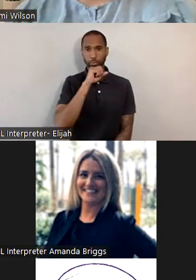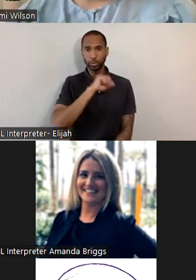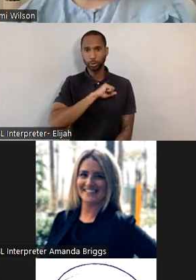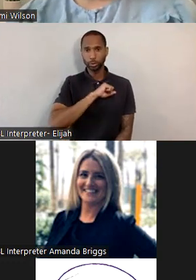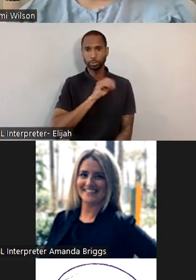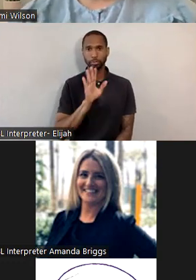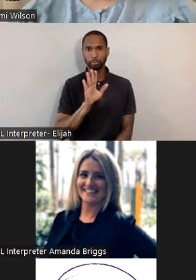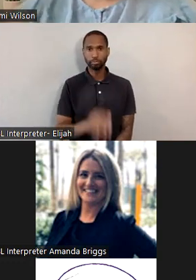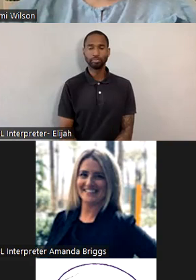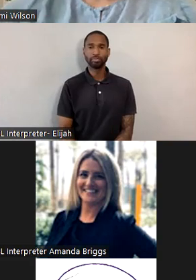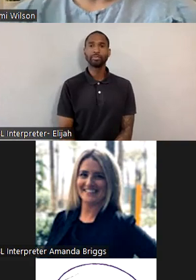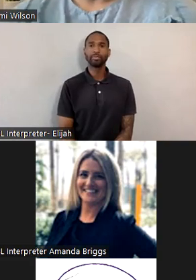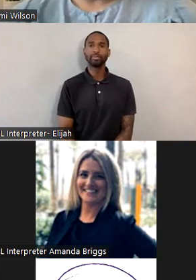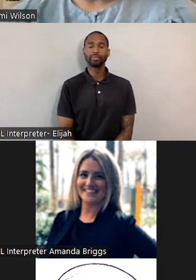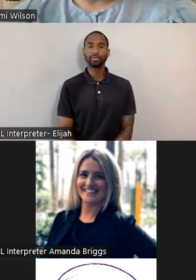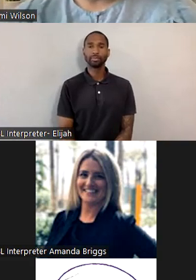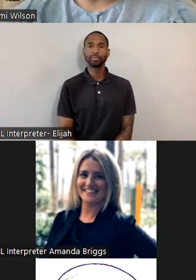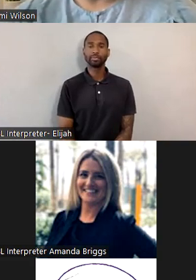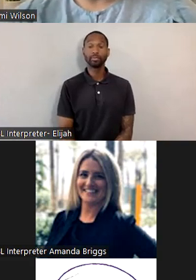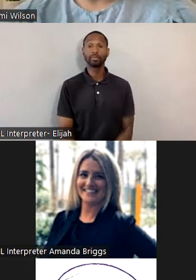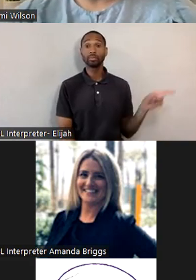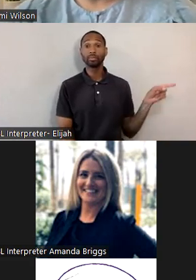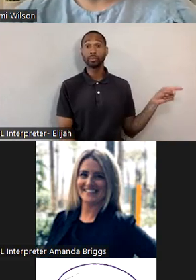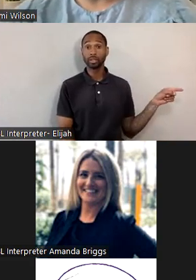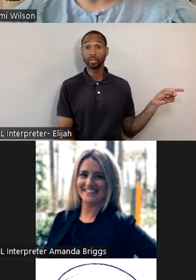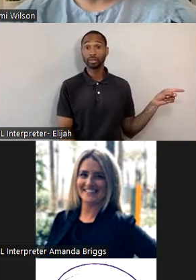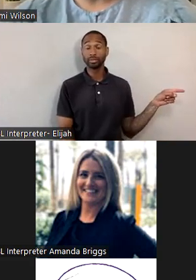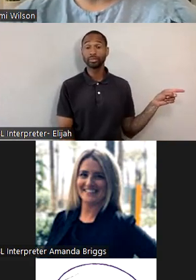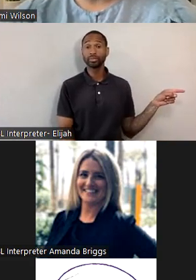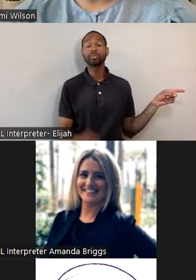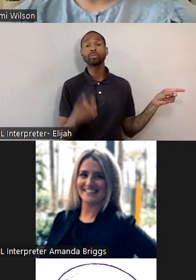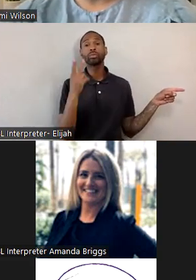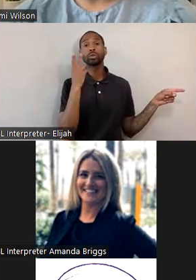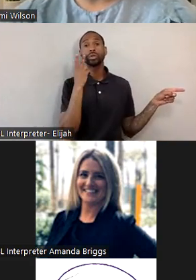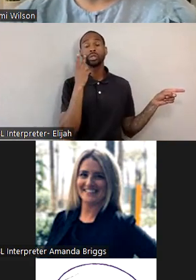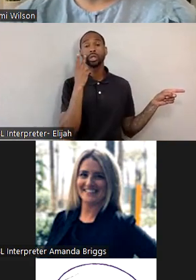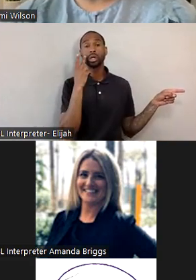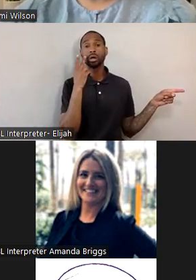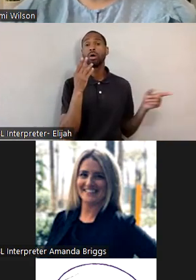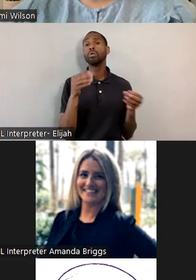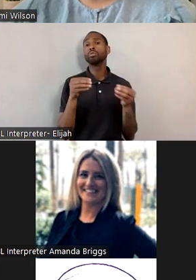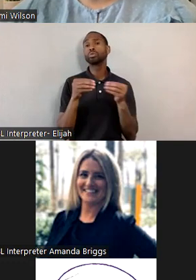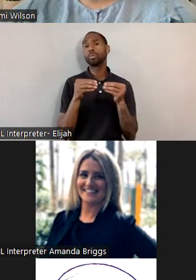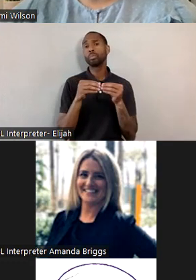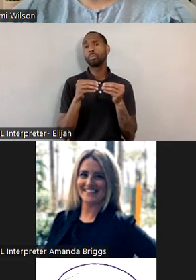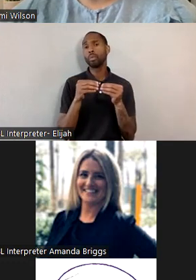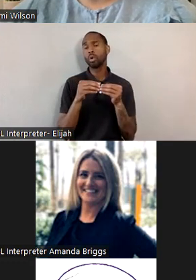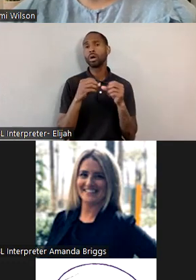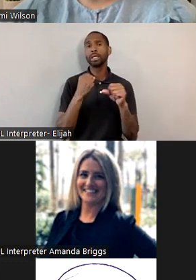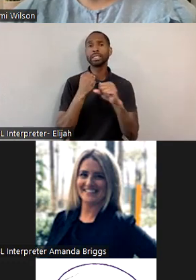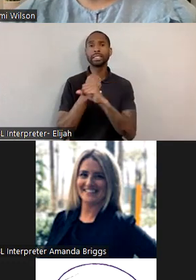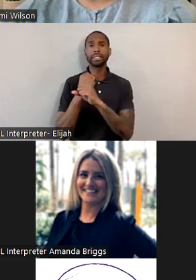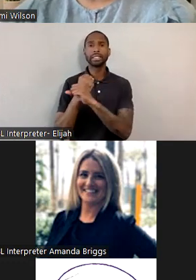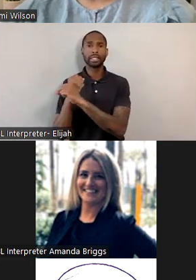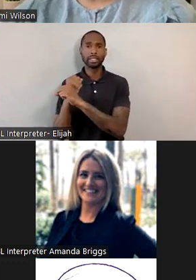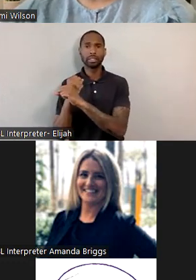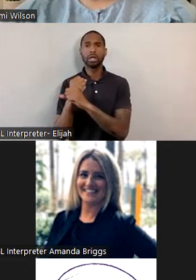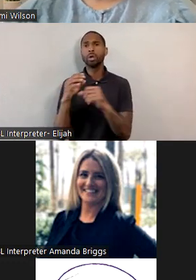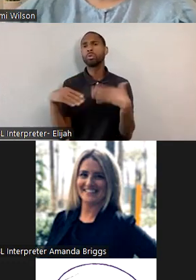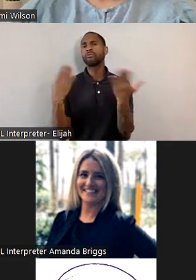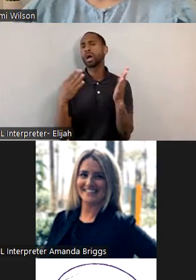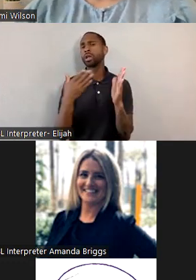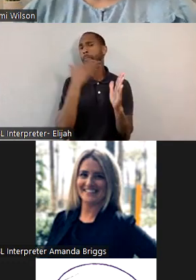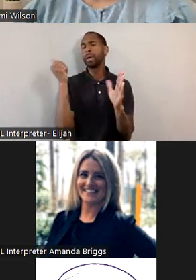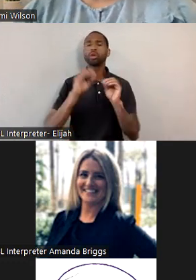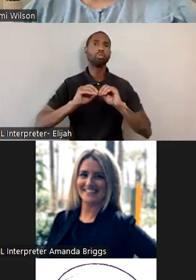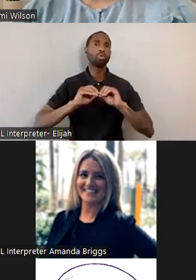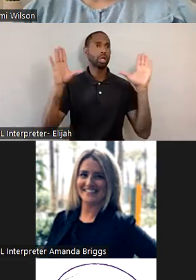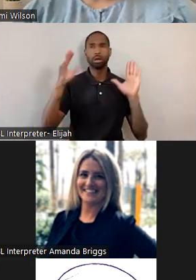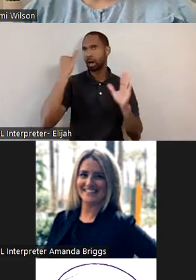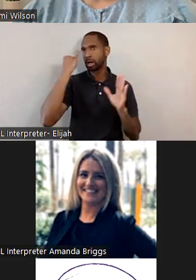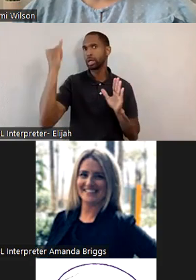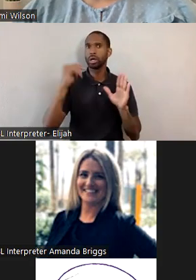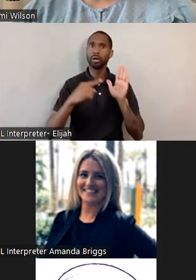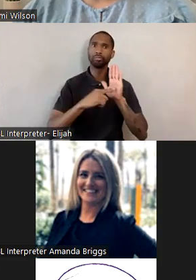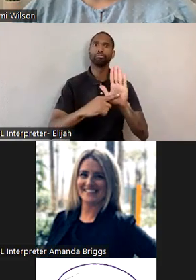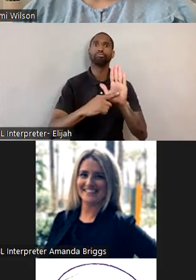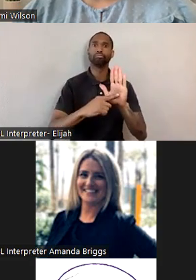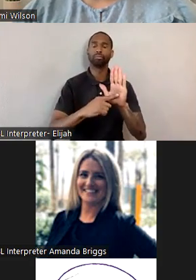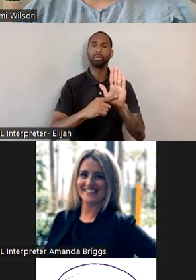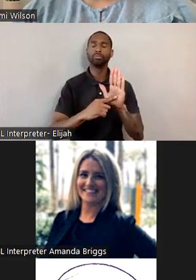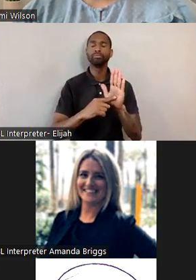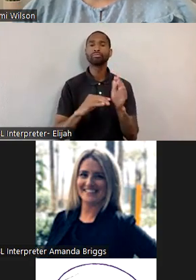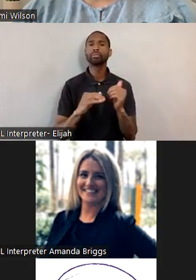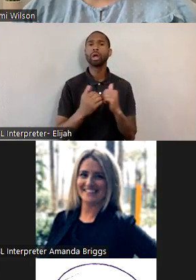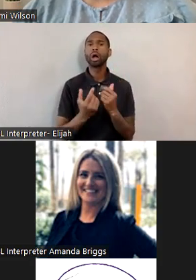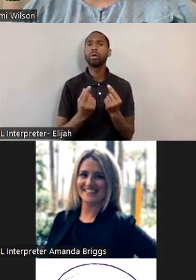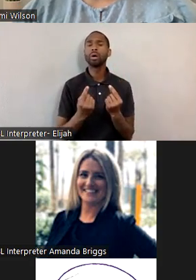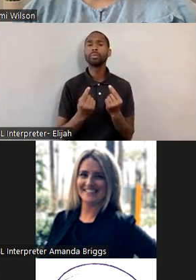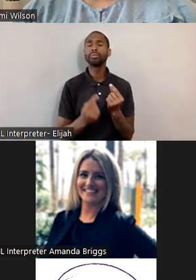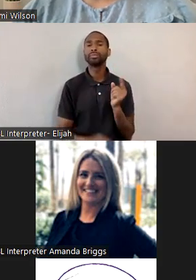And so here we see some more statistics, just to give you a better idea of how overdose